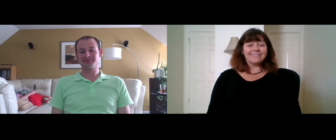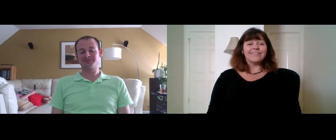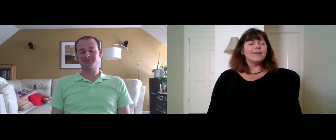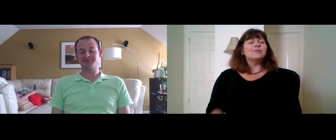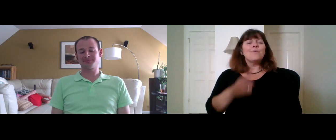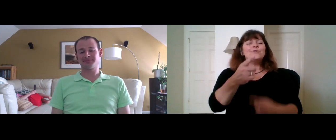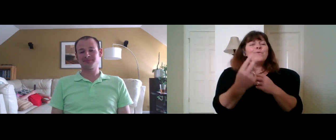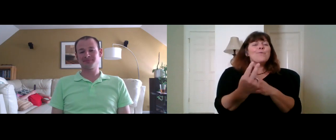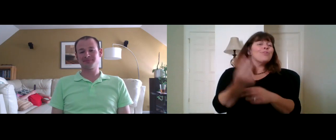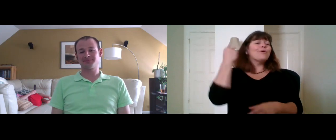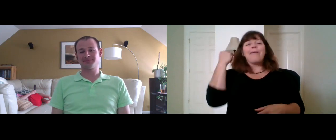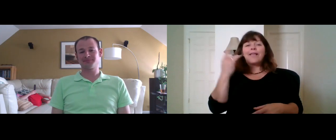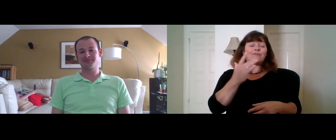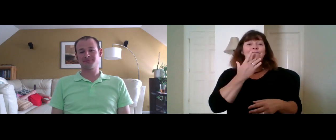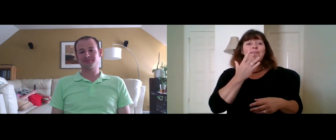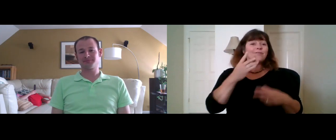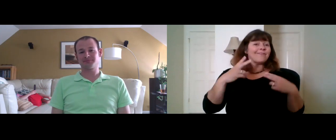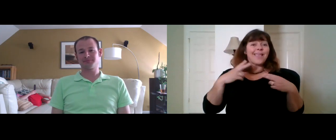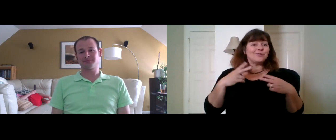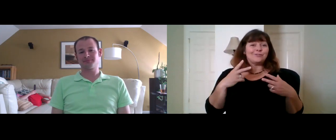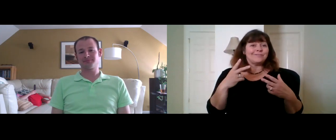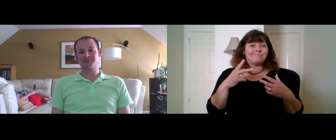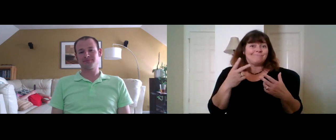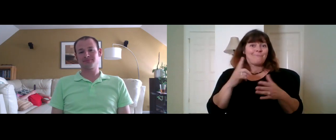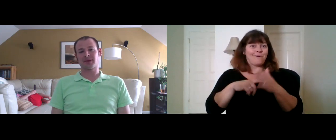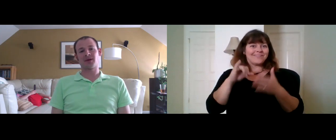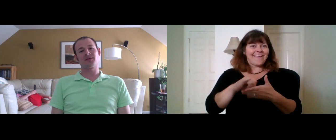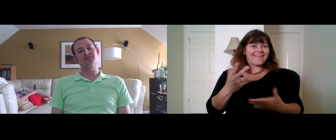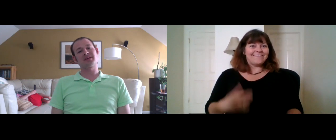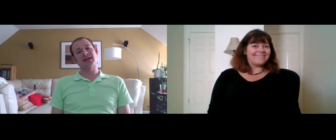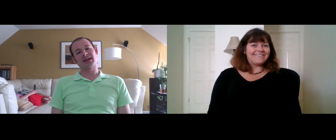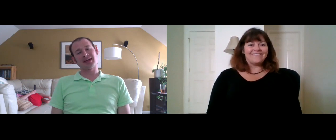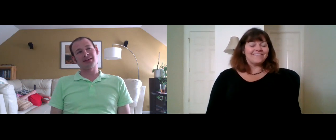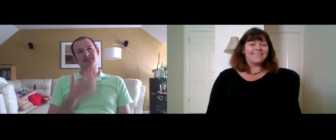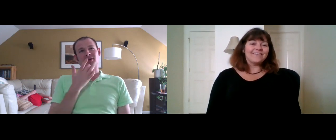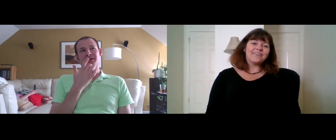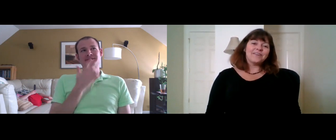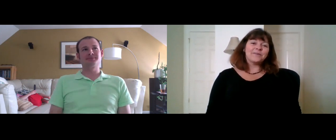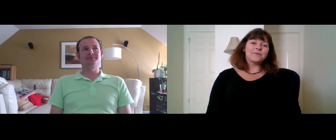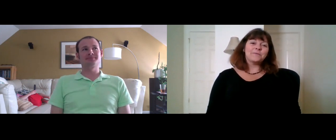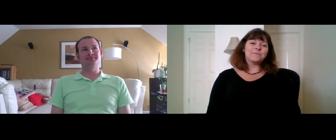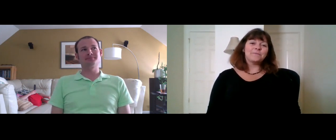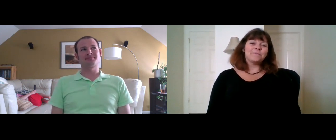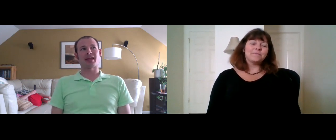When you look back, what was your favorite vacation?